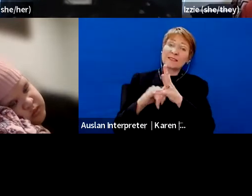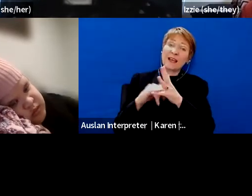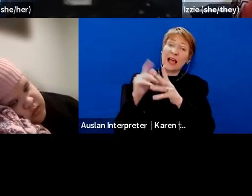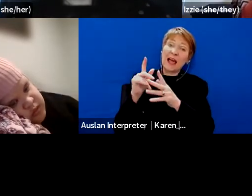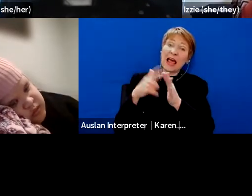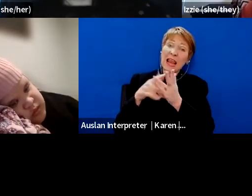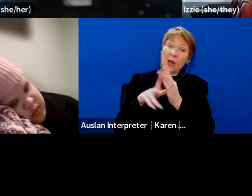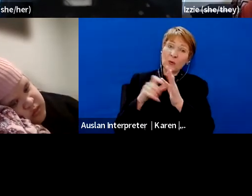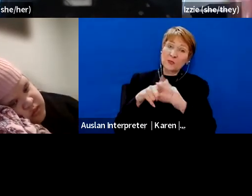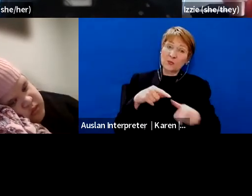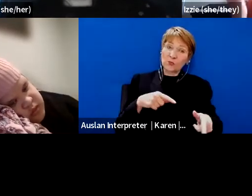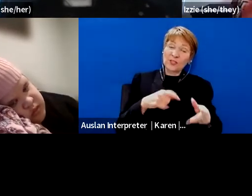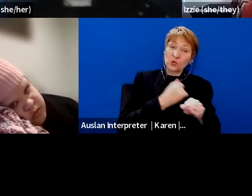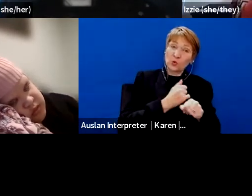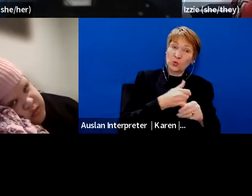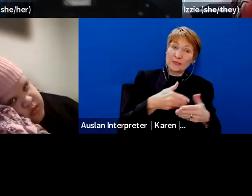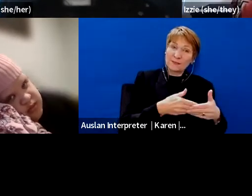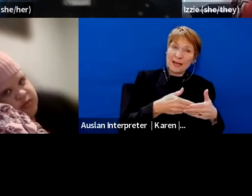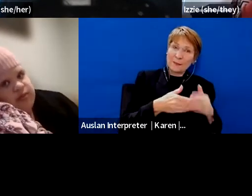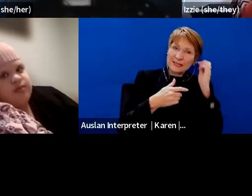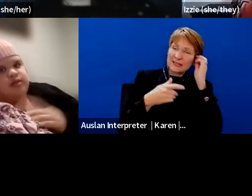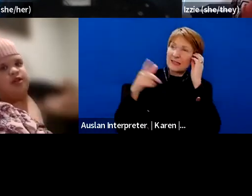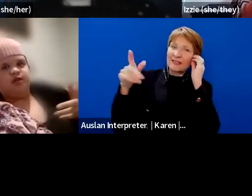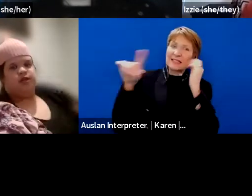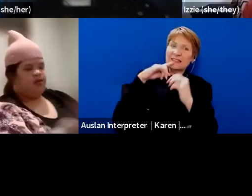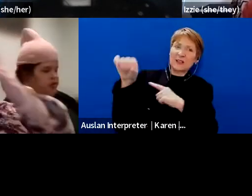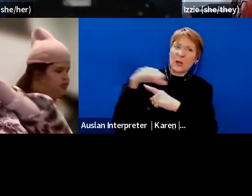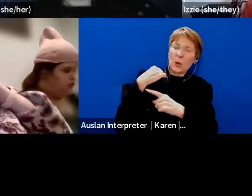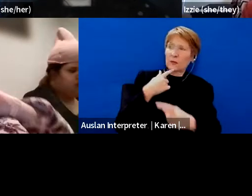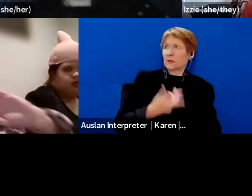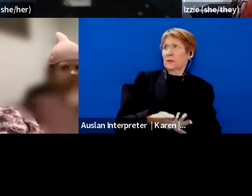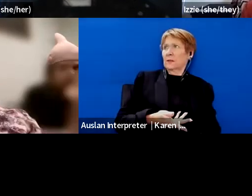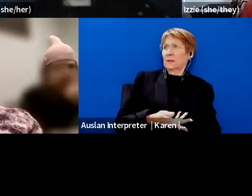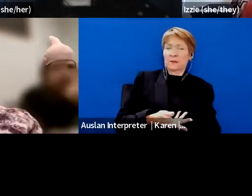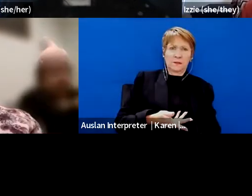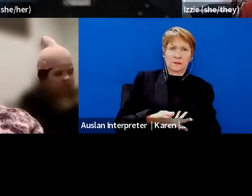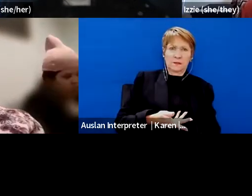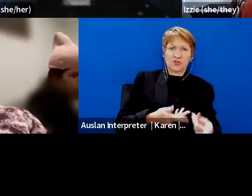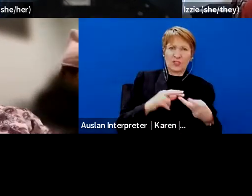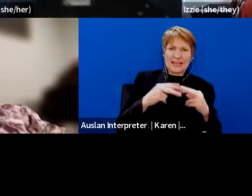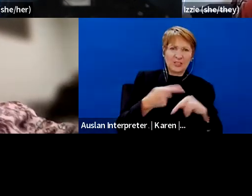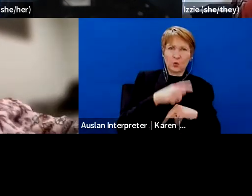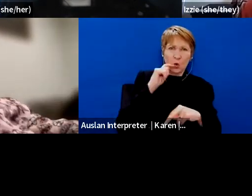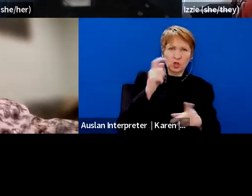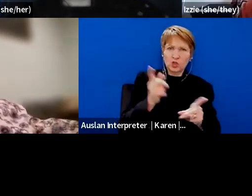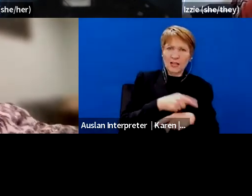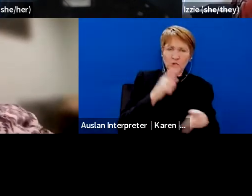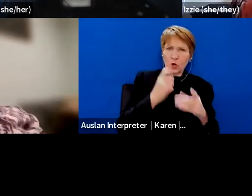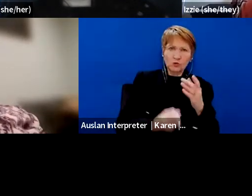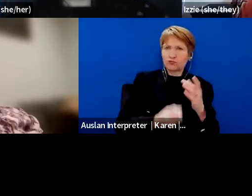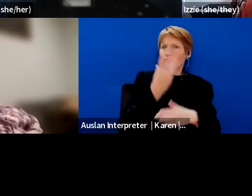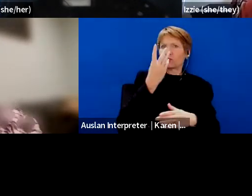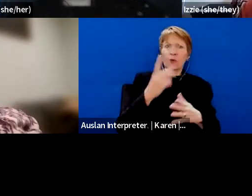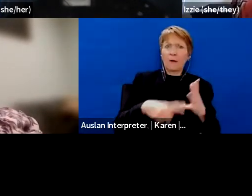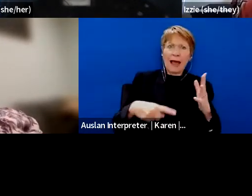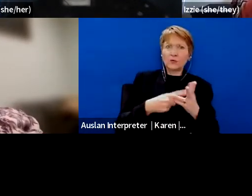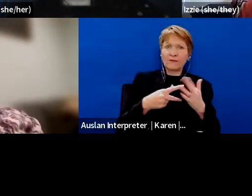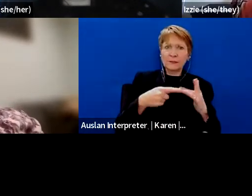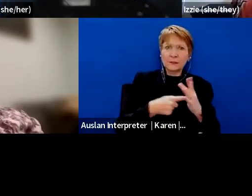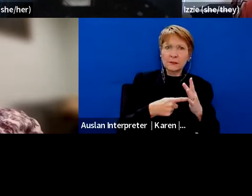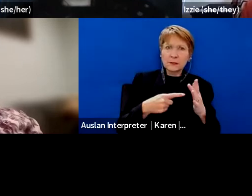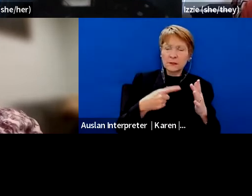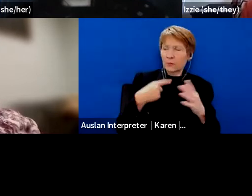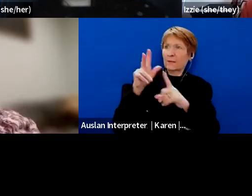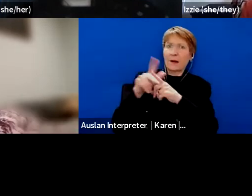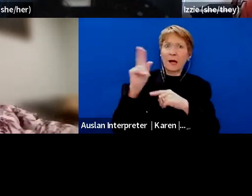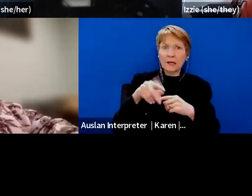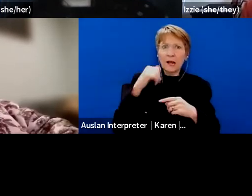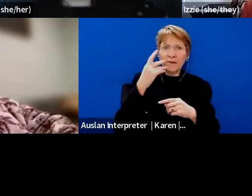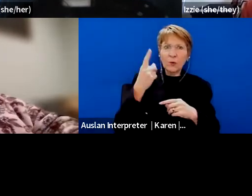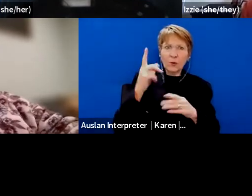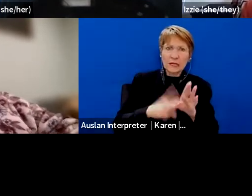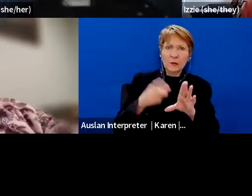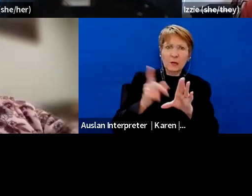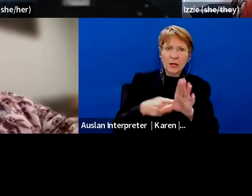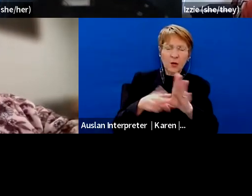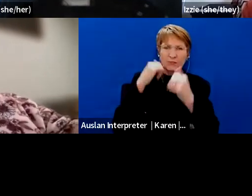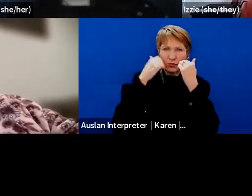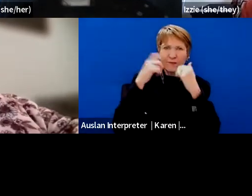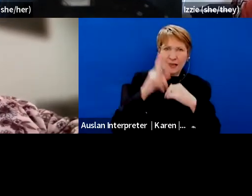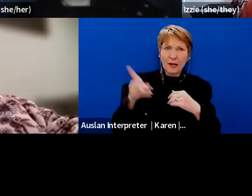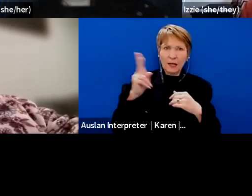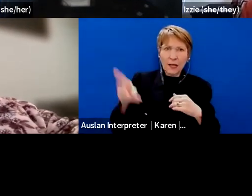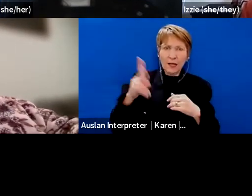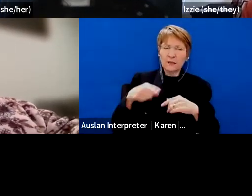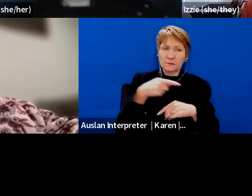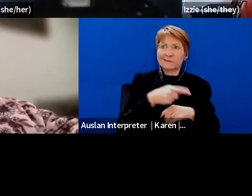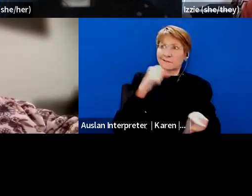declined and like, how much more disabled Do you want her to be like this is a genetic thing it's not changing she's not going to grow out of it and then we also had to reapply every 12 months or whatever it was, we had to reprove that she was still disabled.